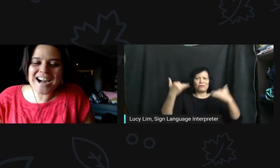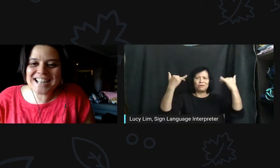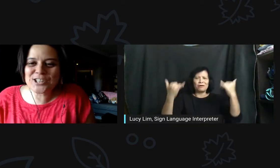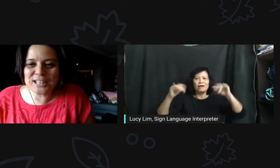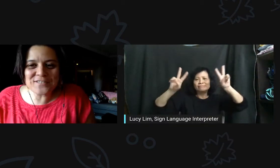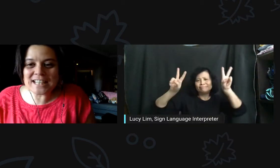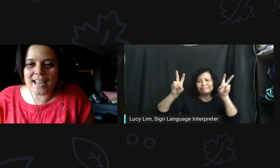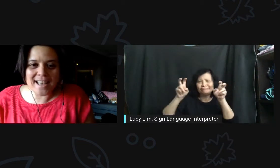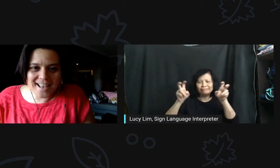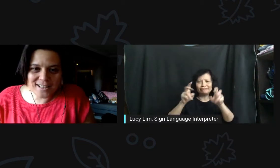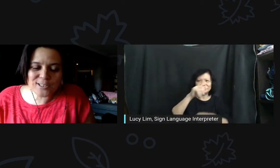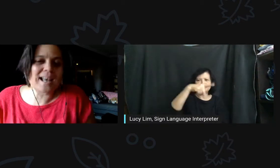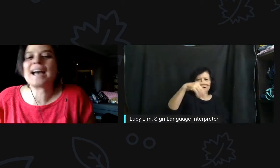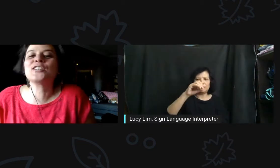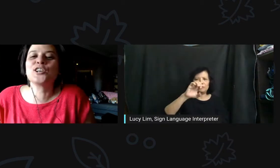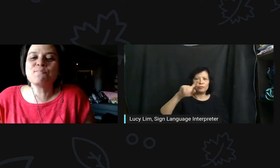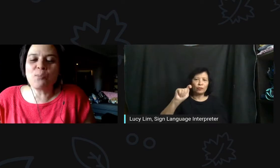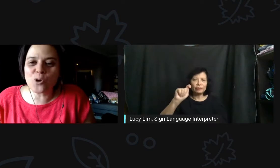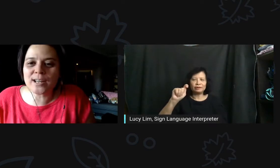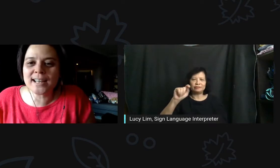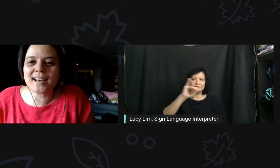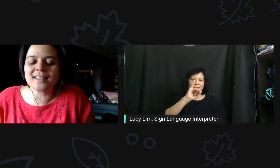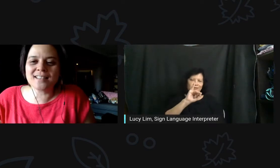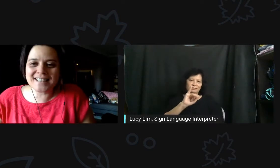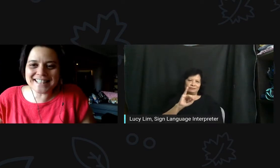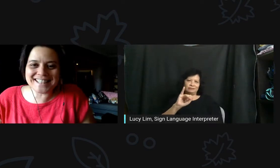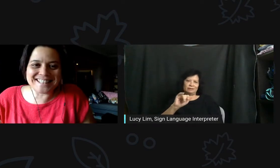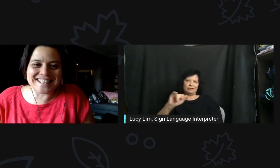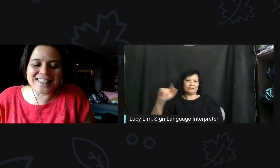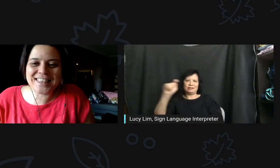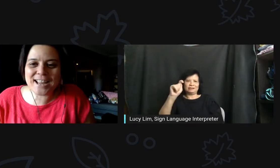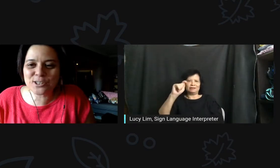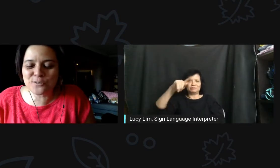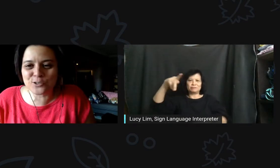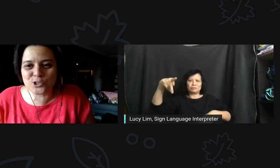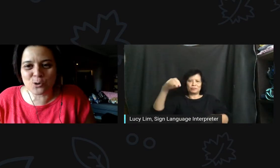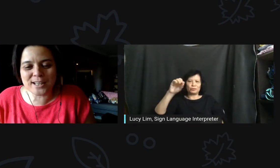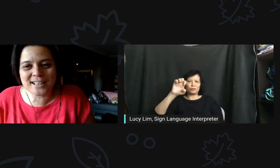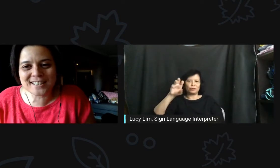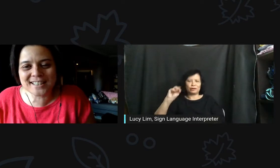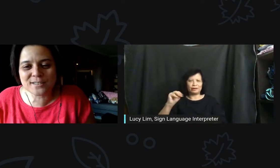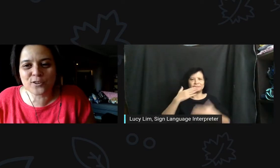Hi, good evening KL and good morning London. Thank you for joining us.